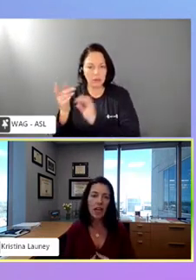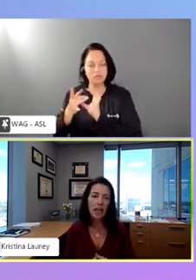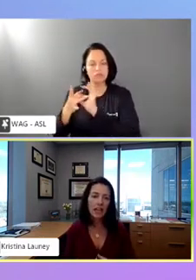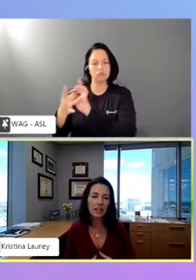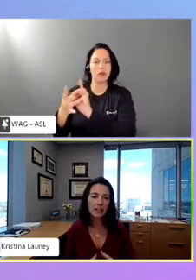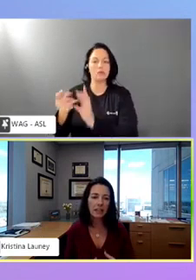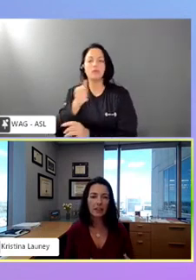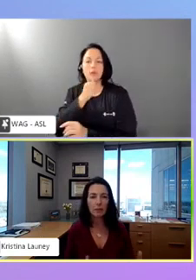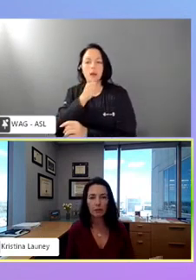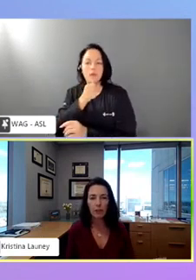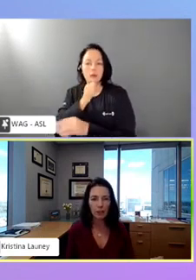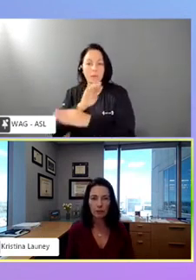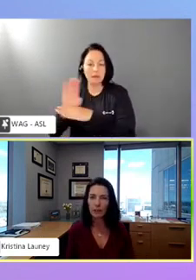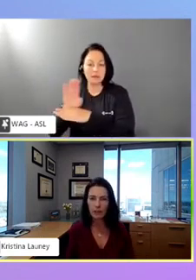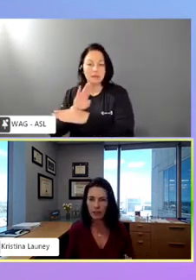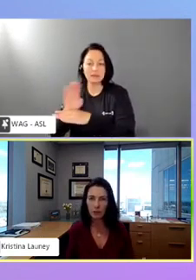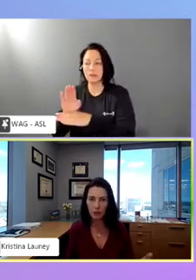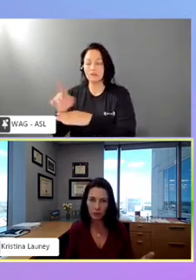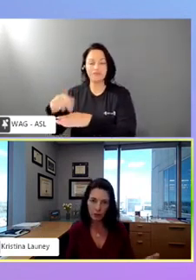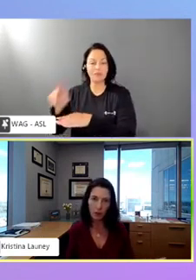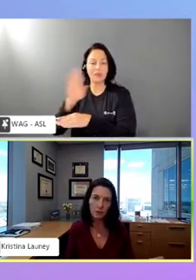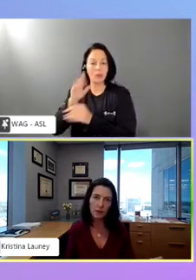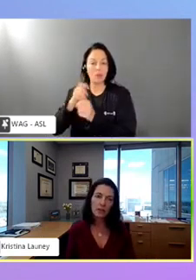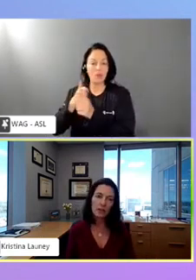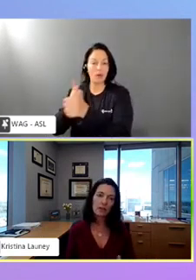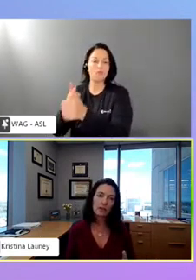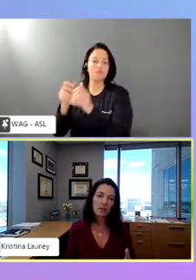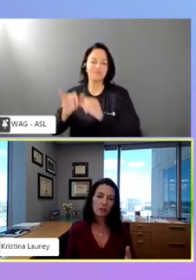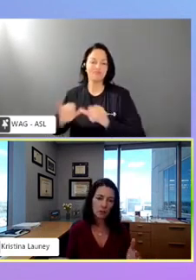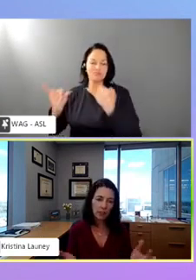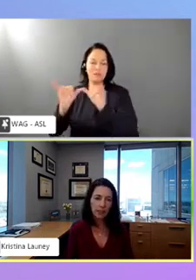Title 2, would be the precursors to action under